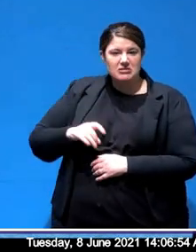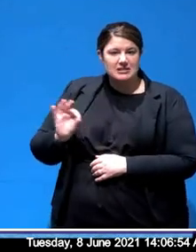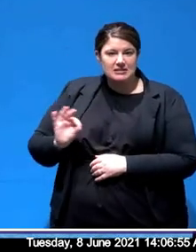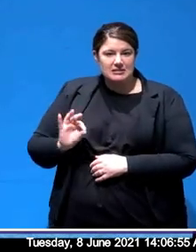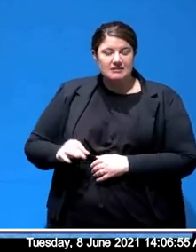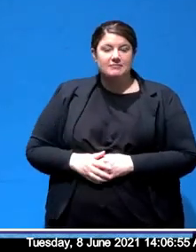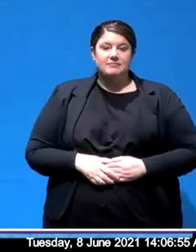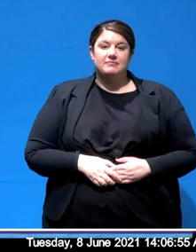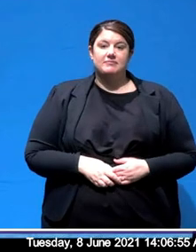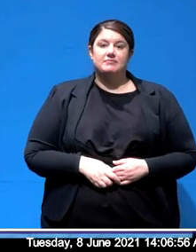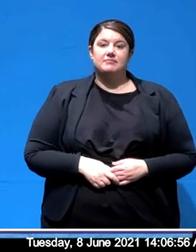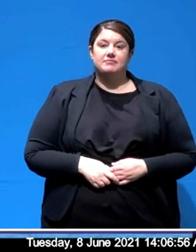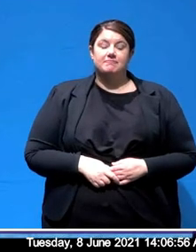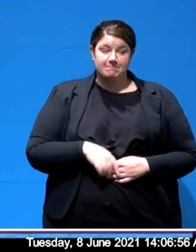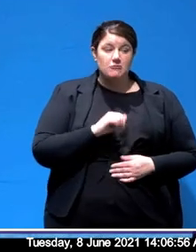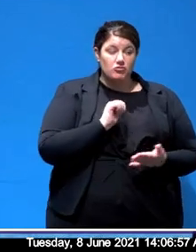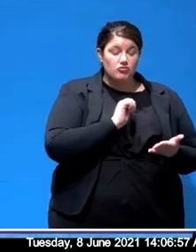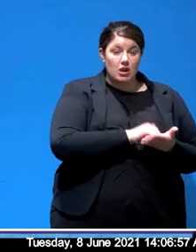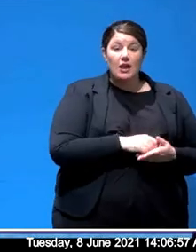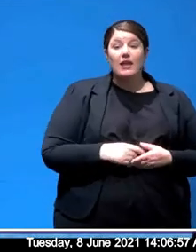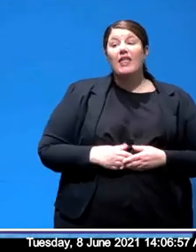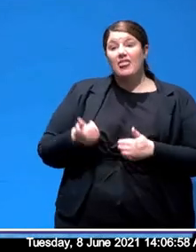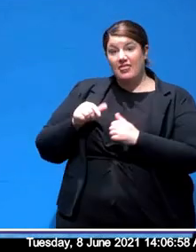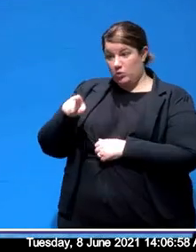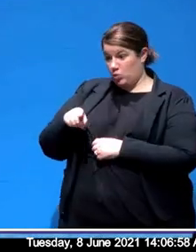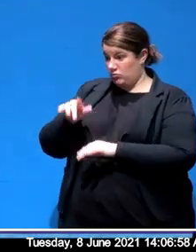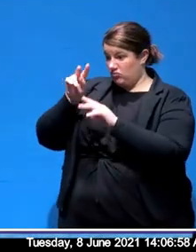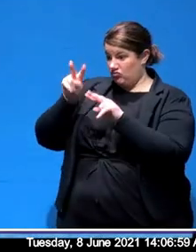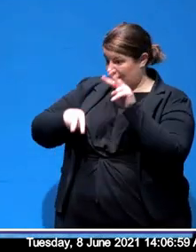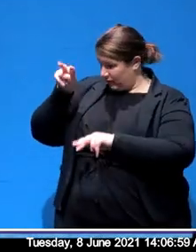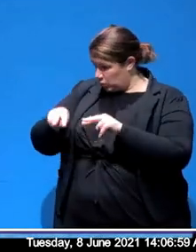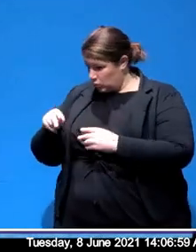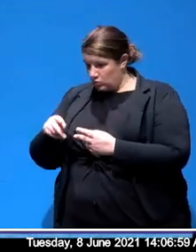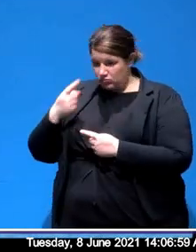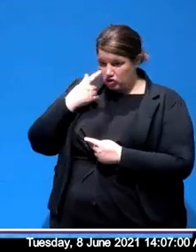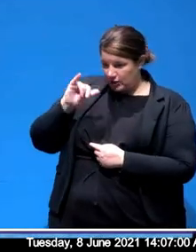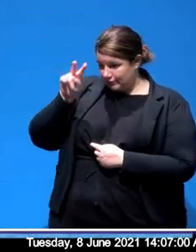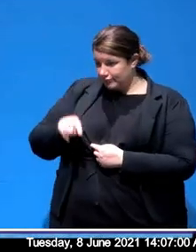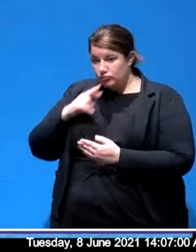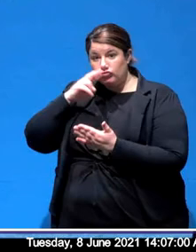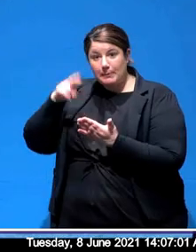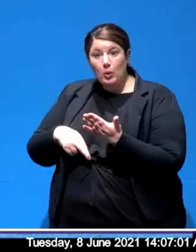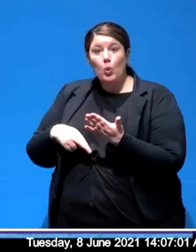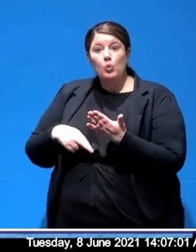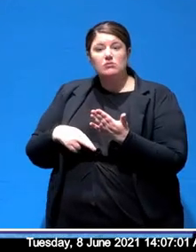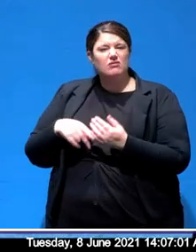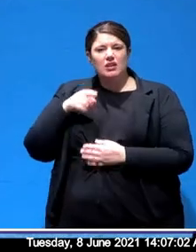You would have then reviewed this report; is that right? Yes, I did. And what did you do to consider whether or not the